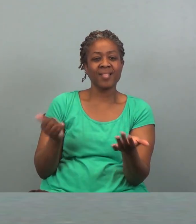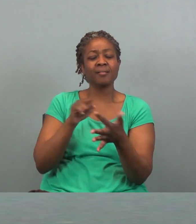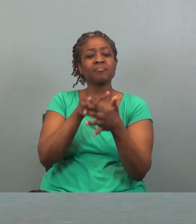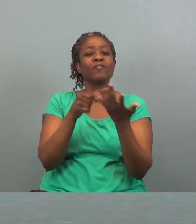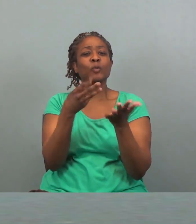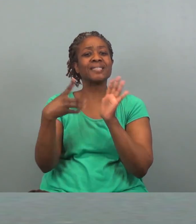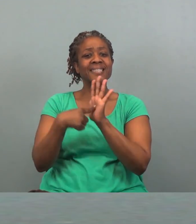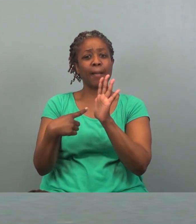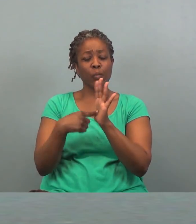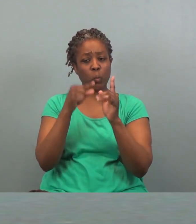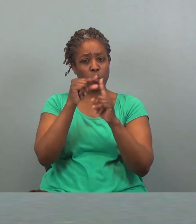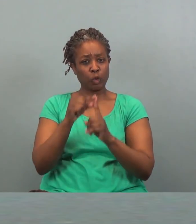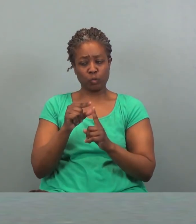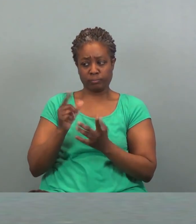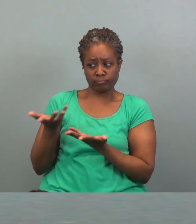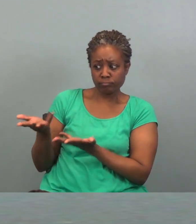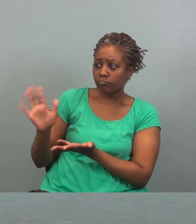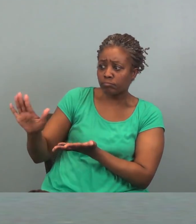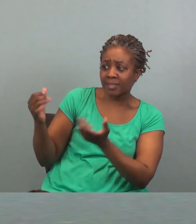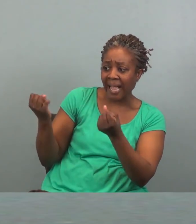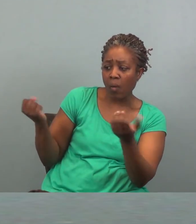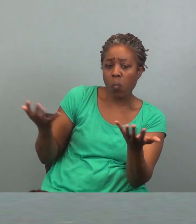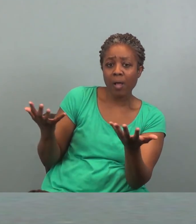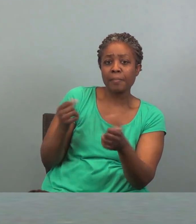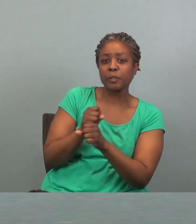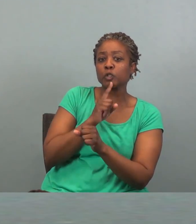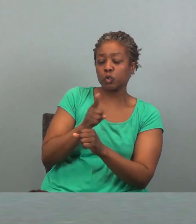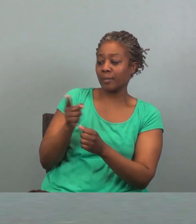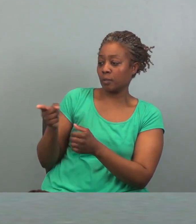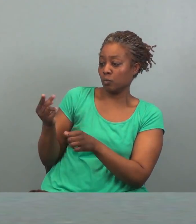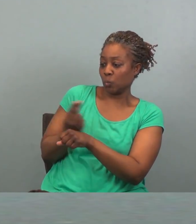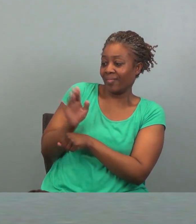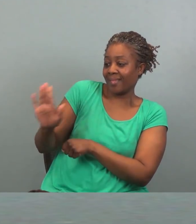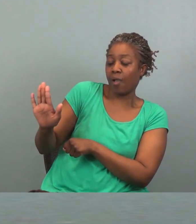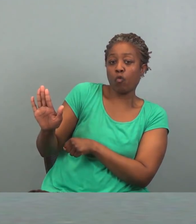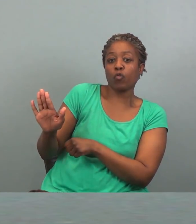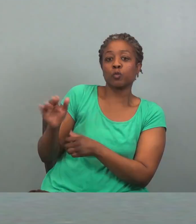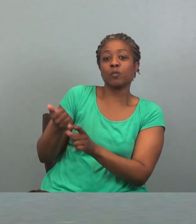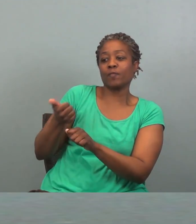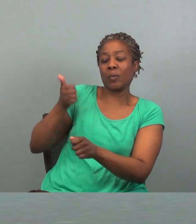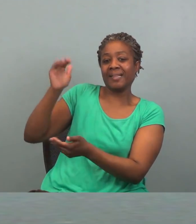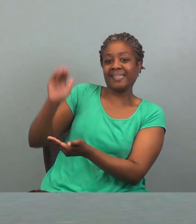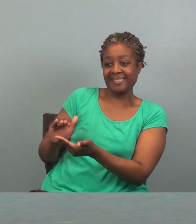This is just a short example of words that you should ask the person's preferred signs for,